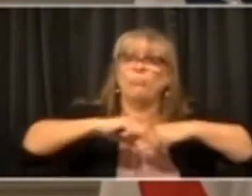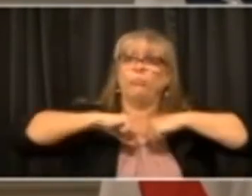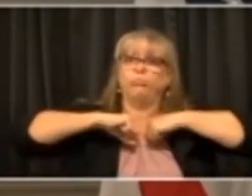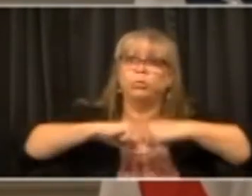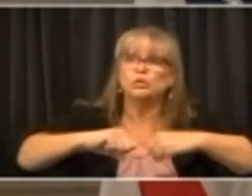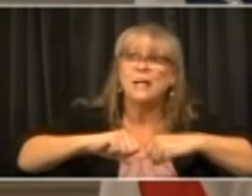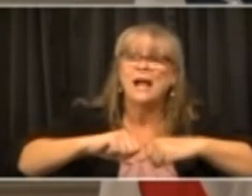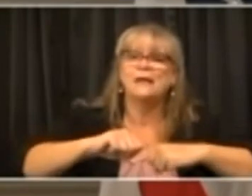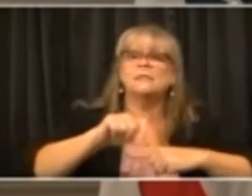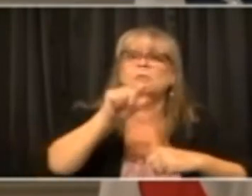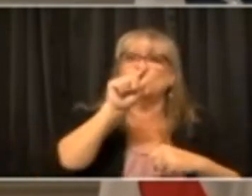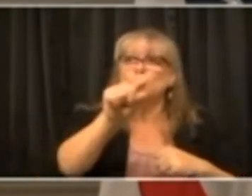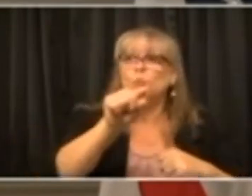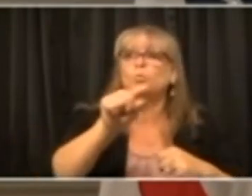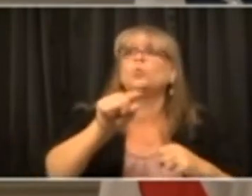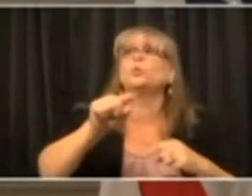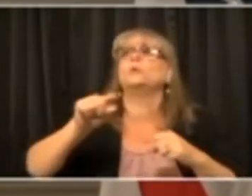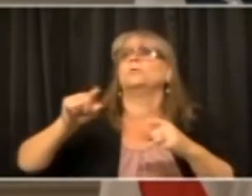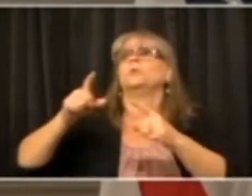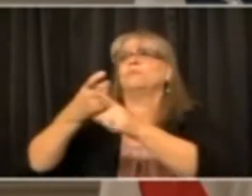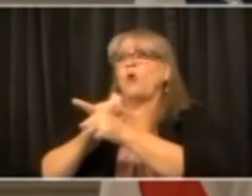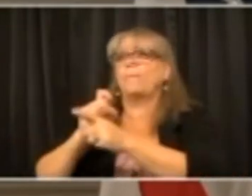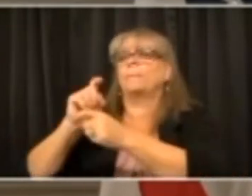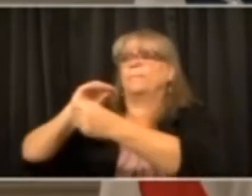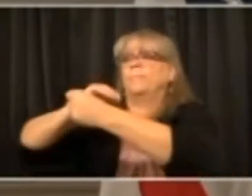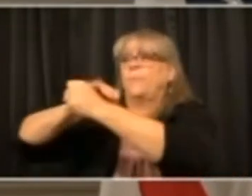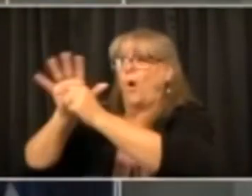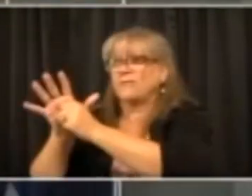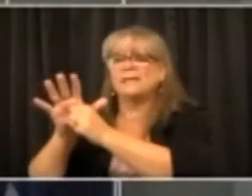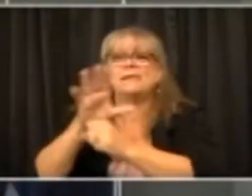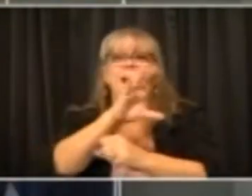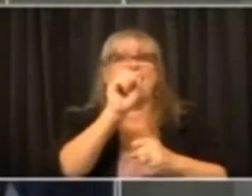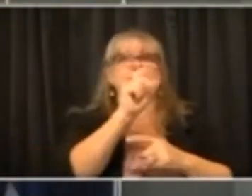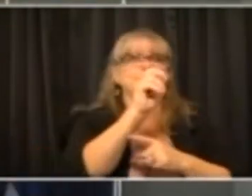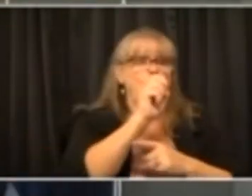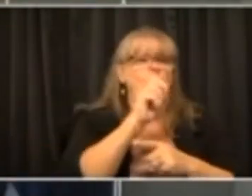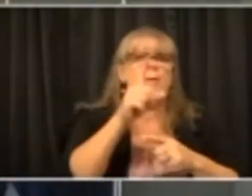home when you're sick thank you thank you